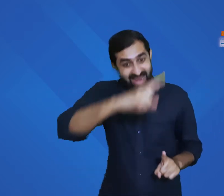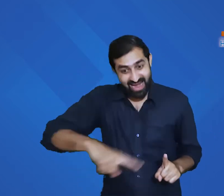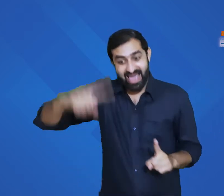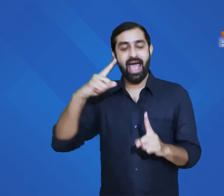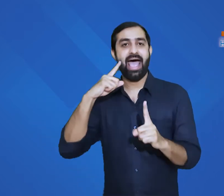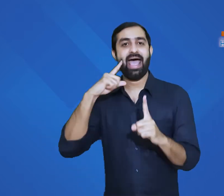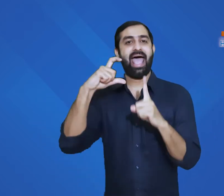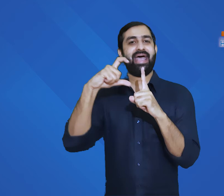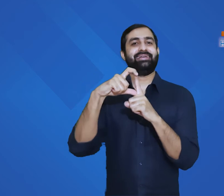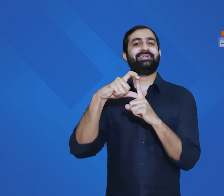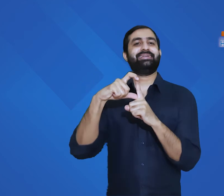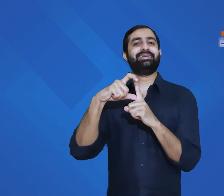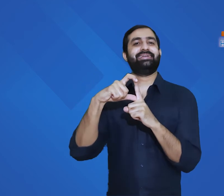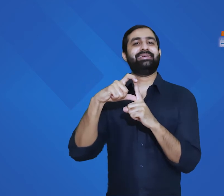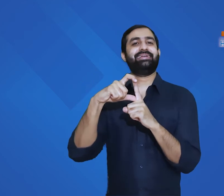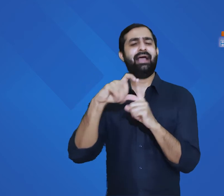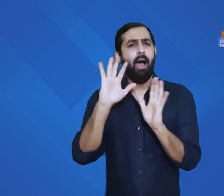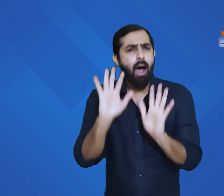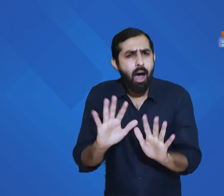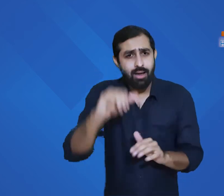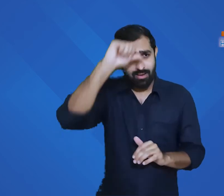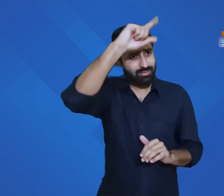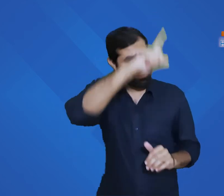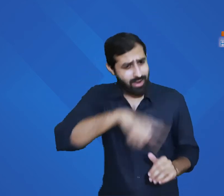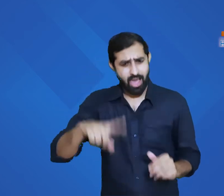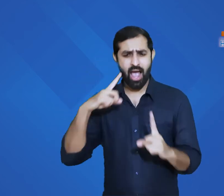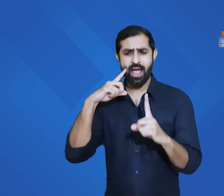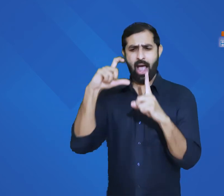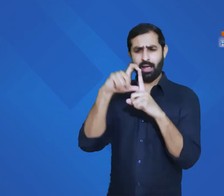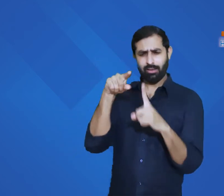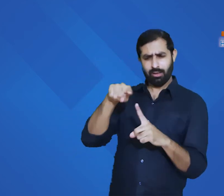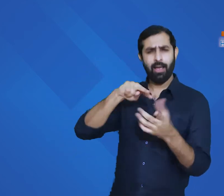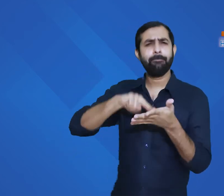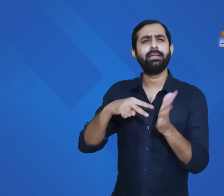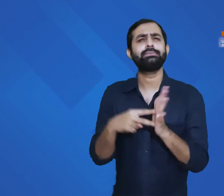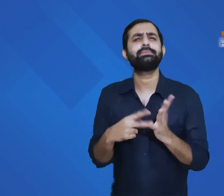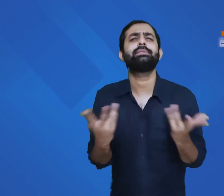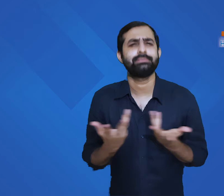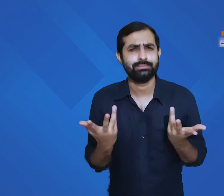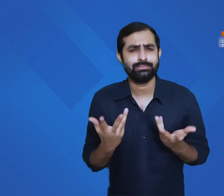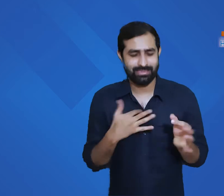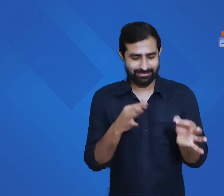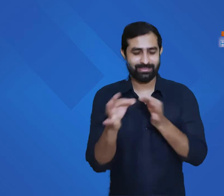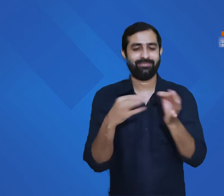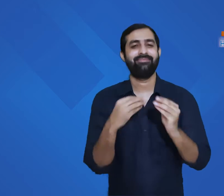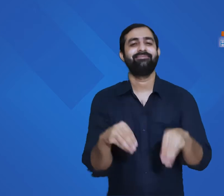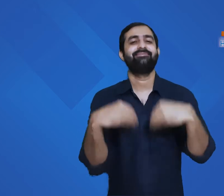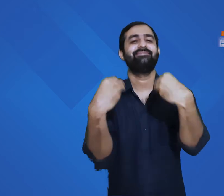and its relationship with national identity. What is national identity? Let me tell you.